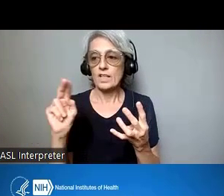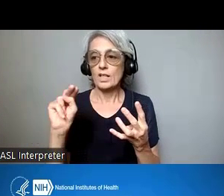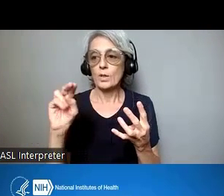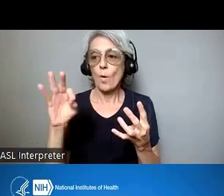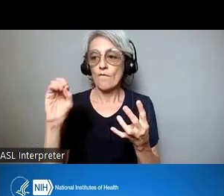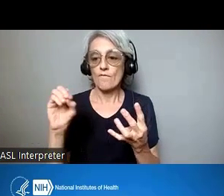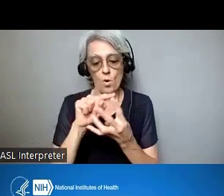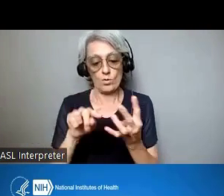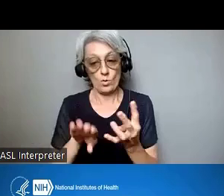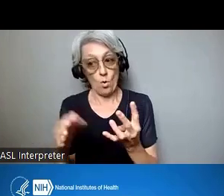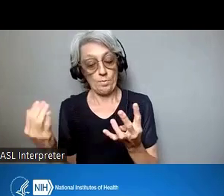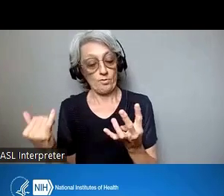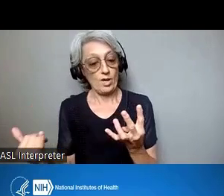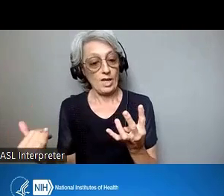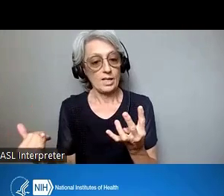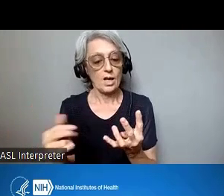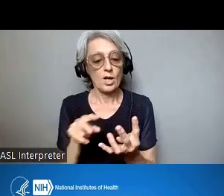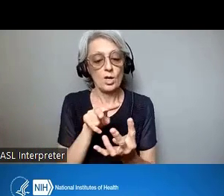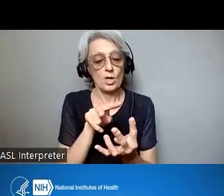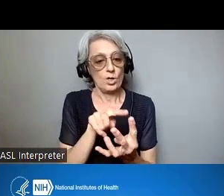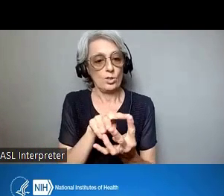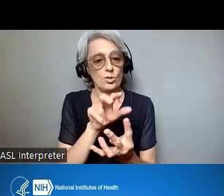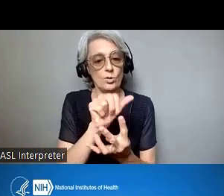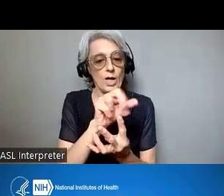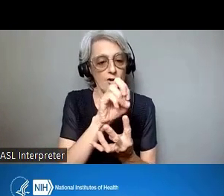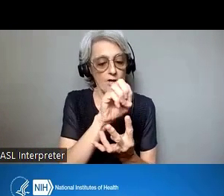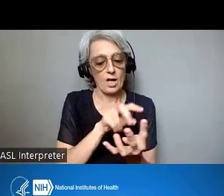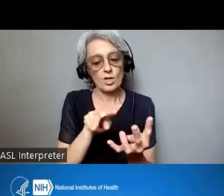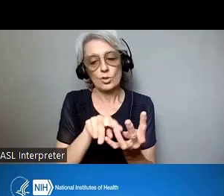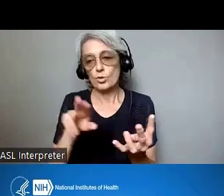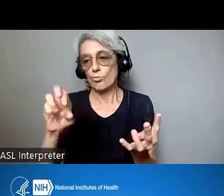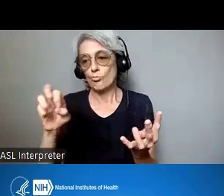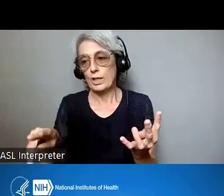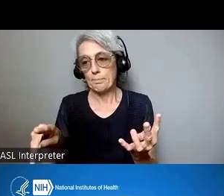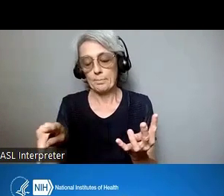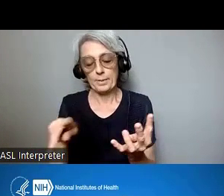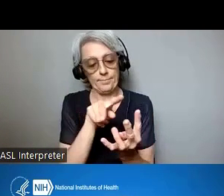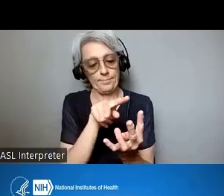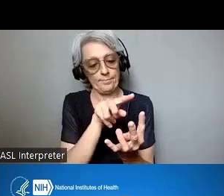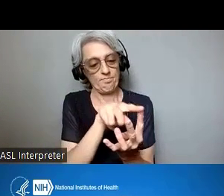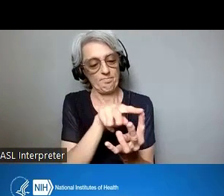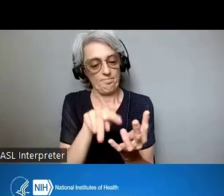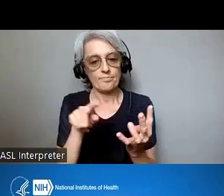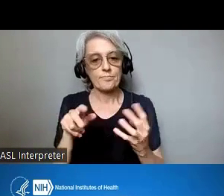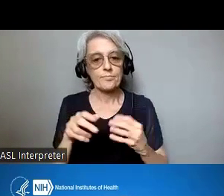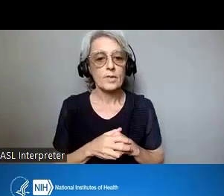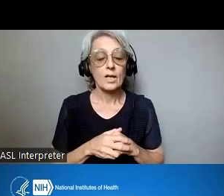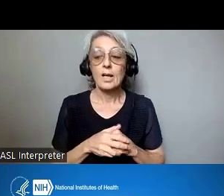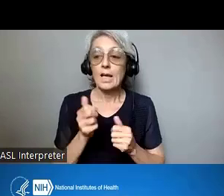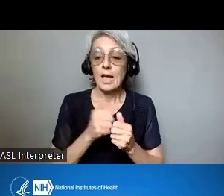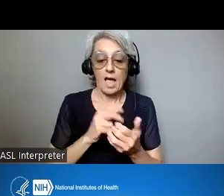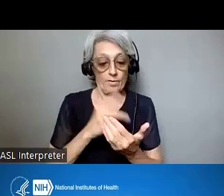There are two AREA opportunities and two REAP opportunities. Each programmed part gets a different pool of faculty.